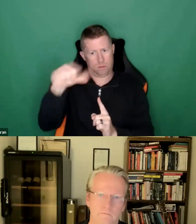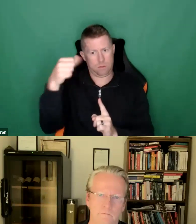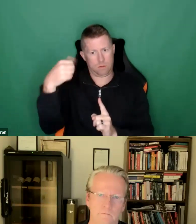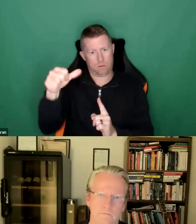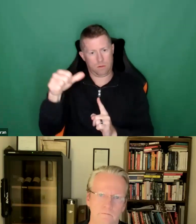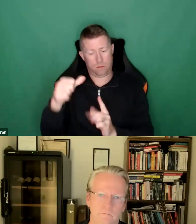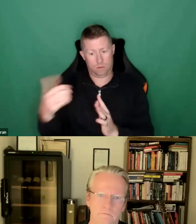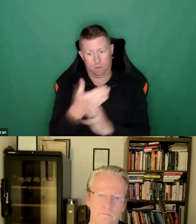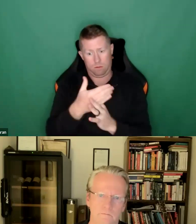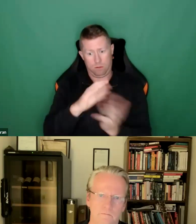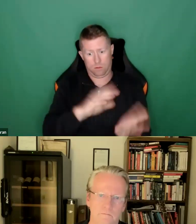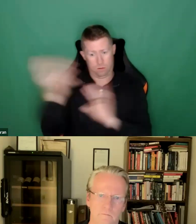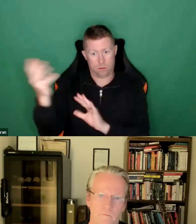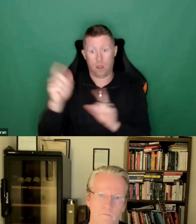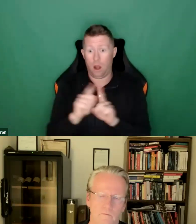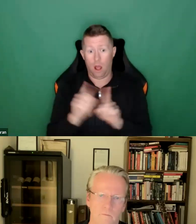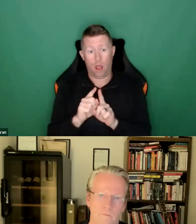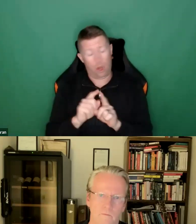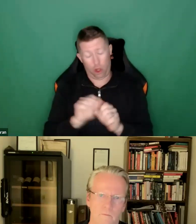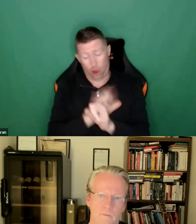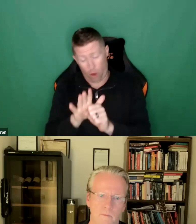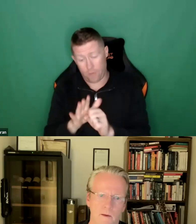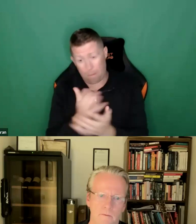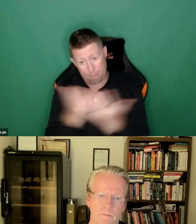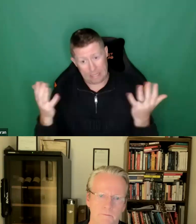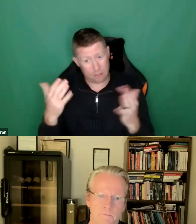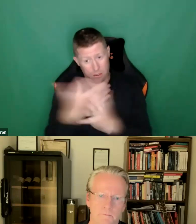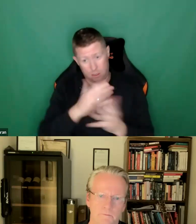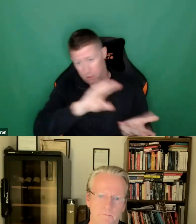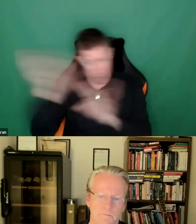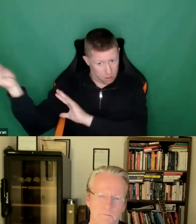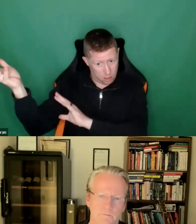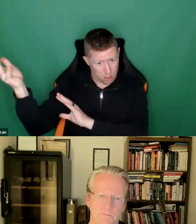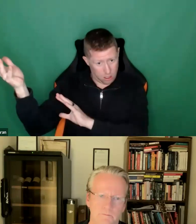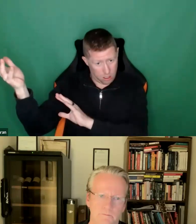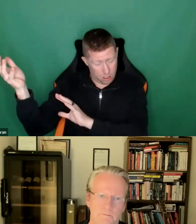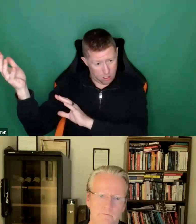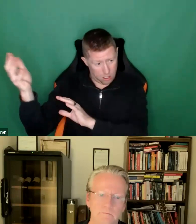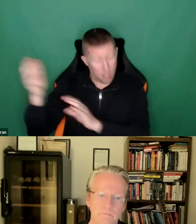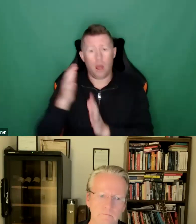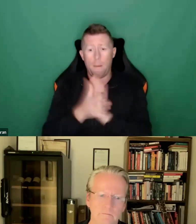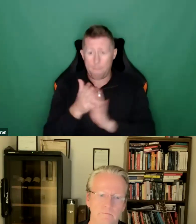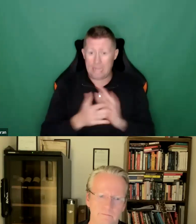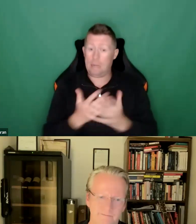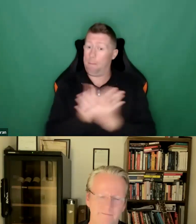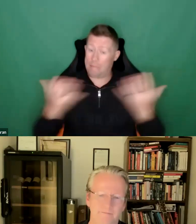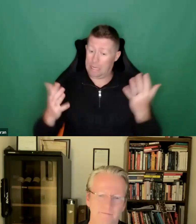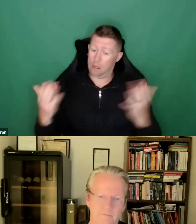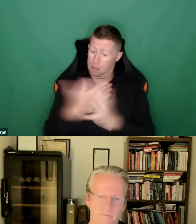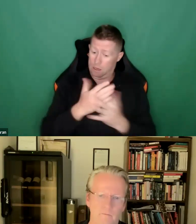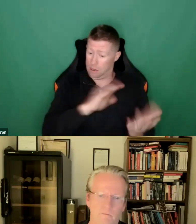that kind of business and inflection point.